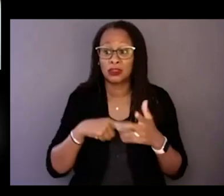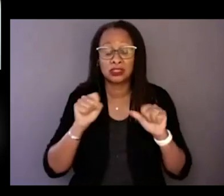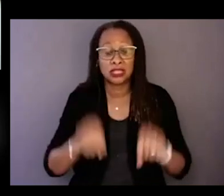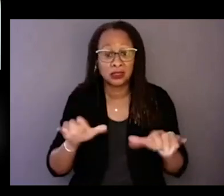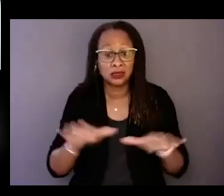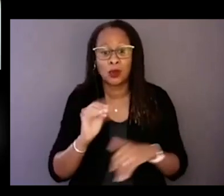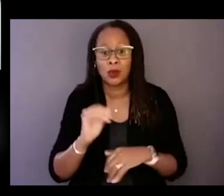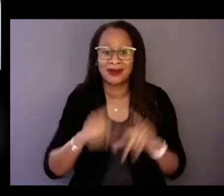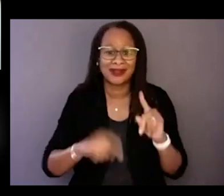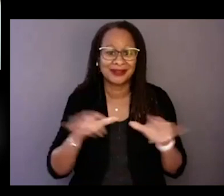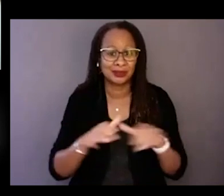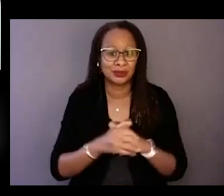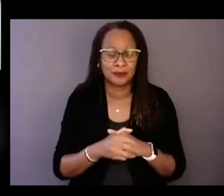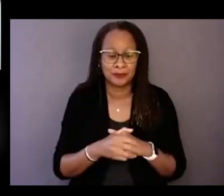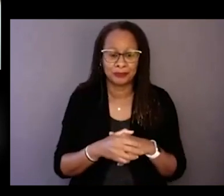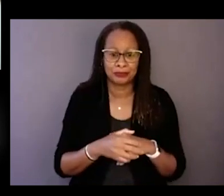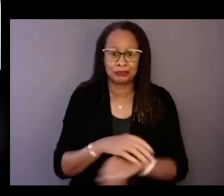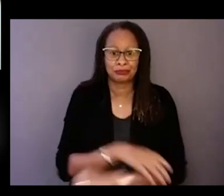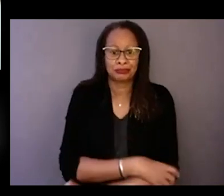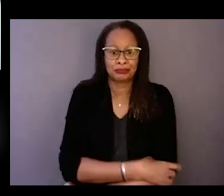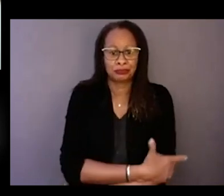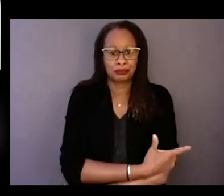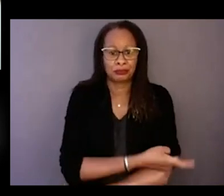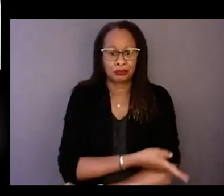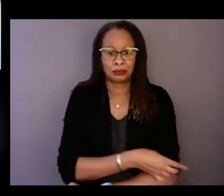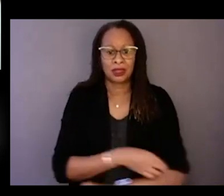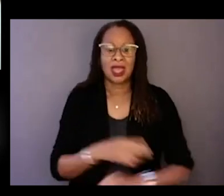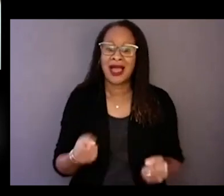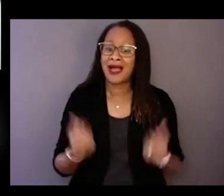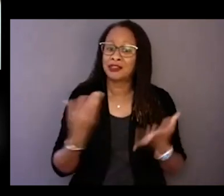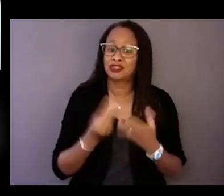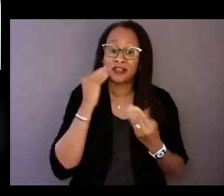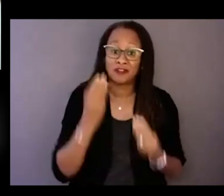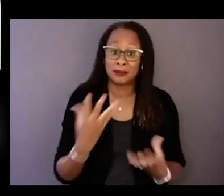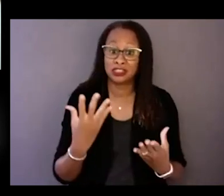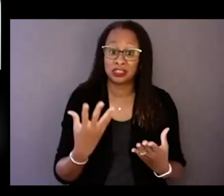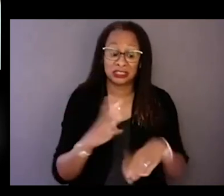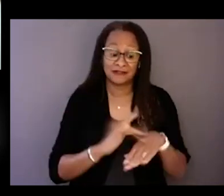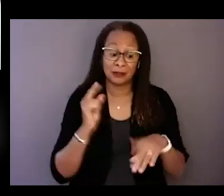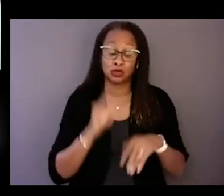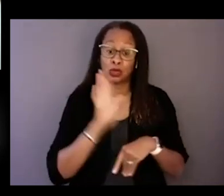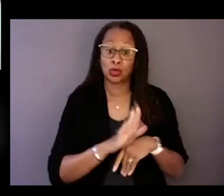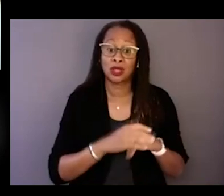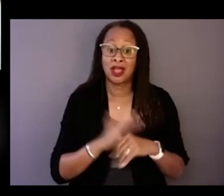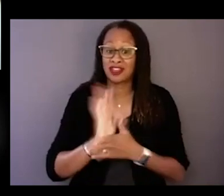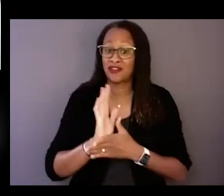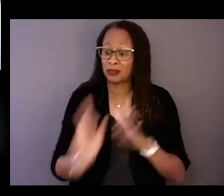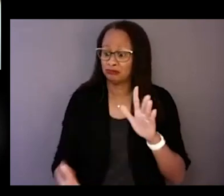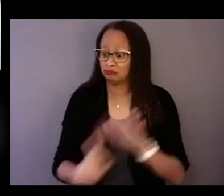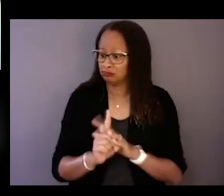Right, how much information are they making available to her as she tries to make her decisions here? So your film came out a few months ago